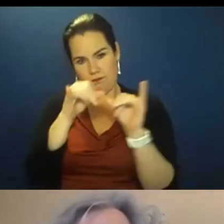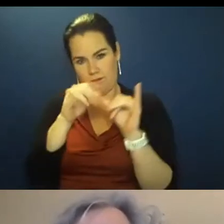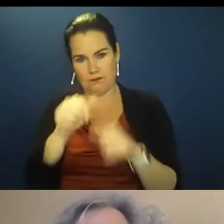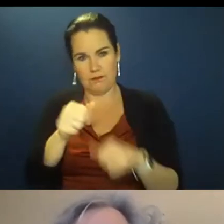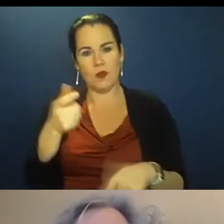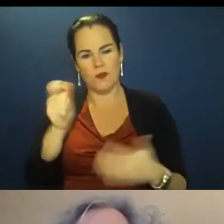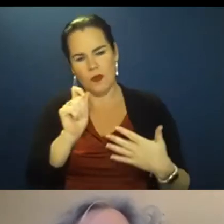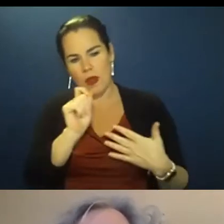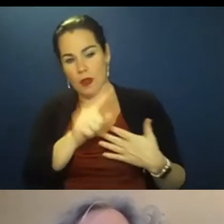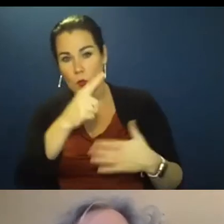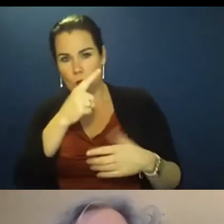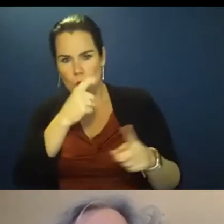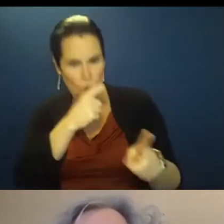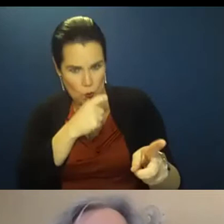measure for. You want to be careful about asking by proxy and you want to be careful about, you know, making sure that if you're trying to develop prevalence estimates at the person level that you ask the right questions. And the ones proposed by the Washington Group at